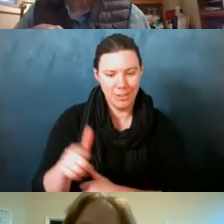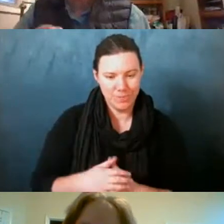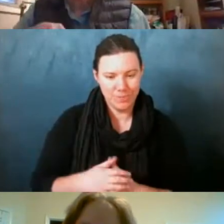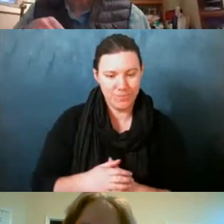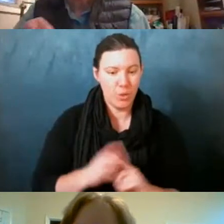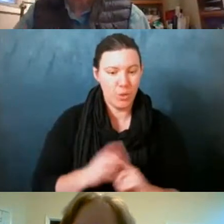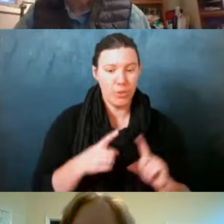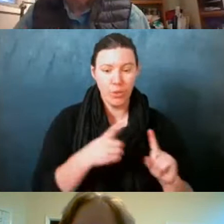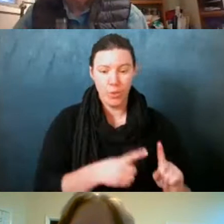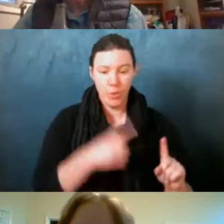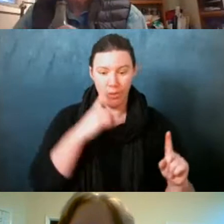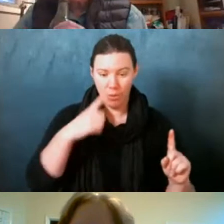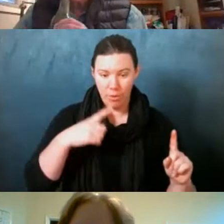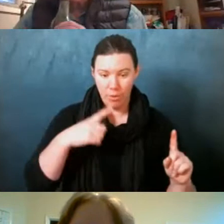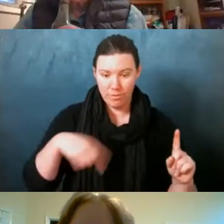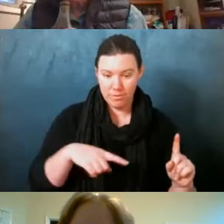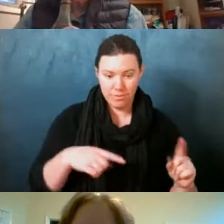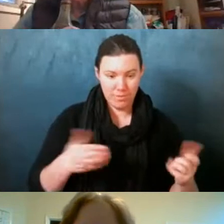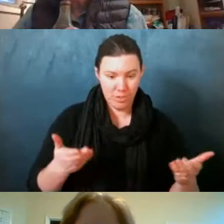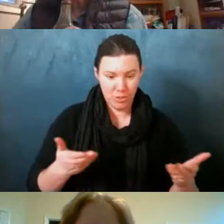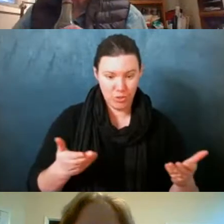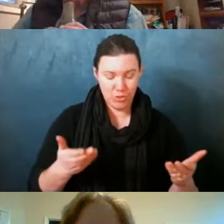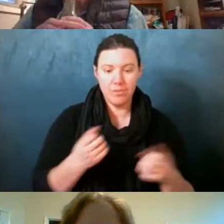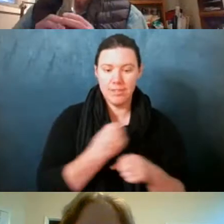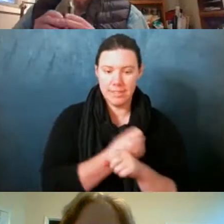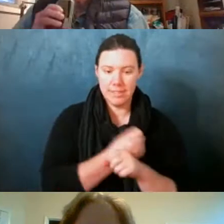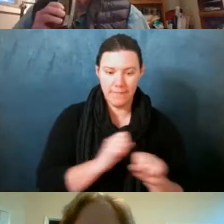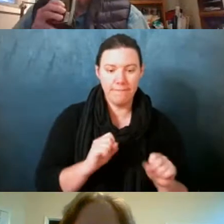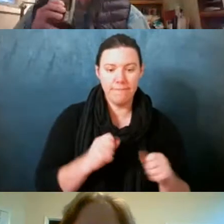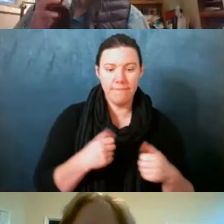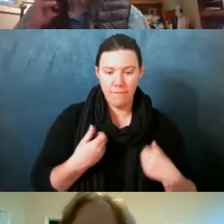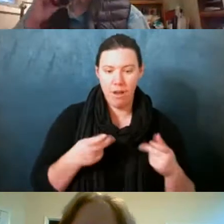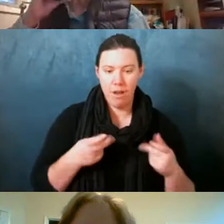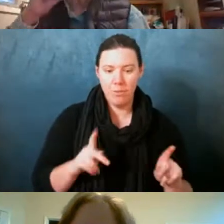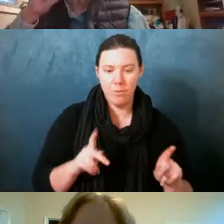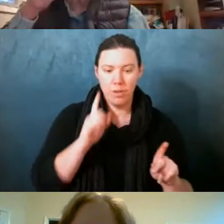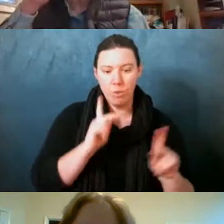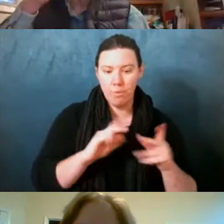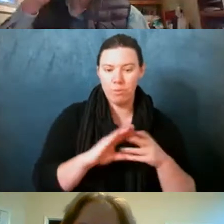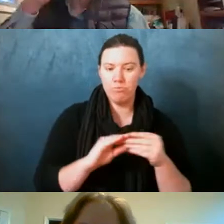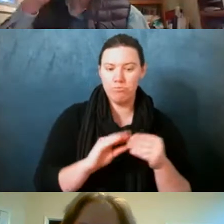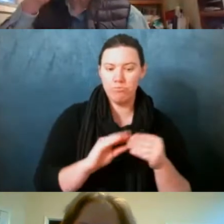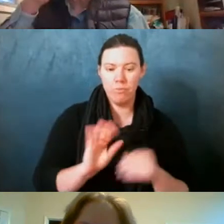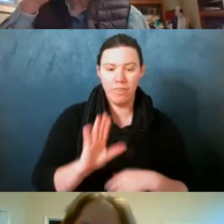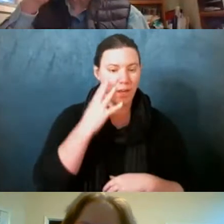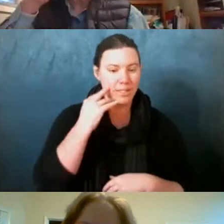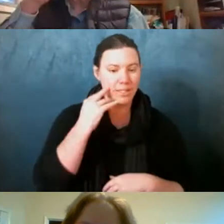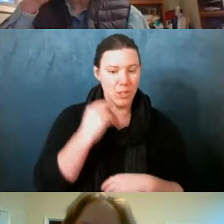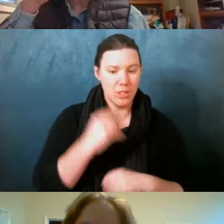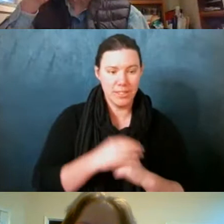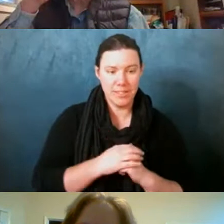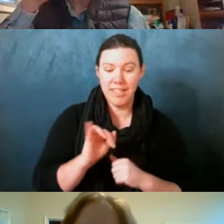and give individuals the room to share their experiences without interruption. If you wish to share, like said before,